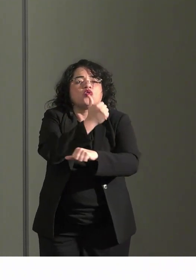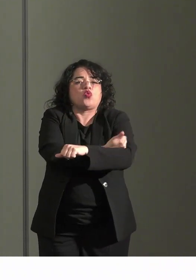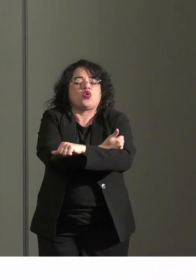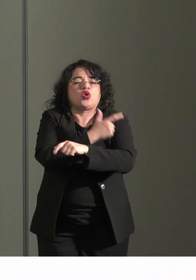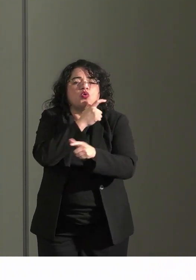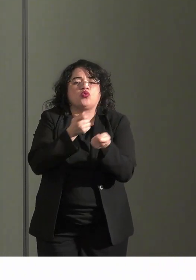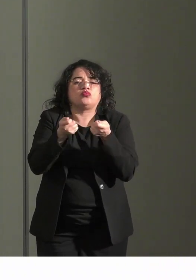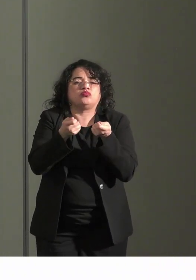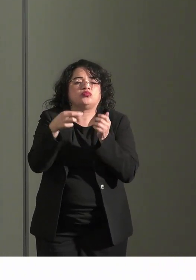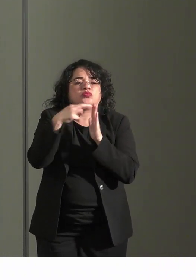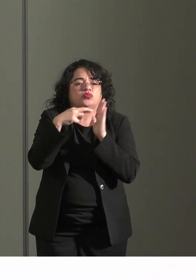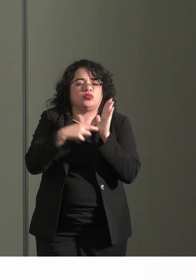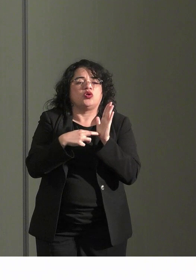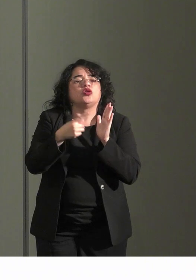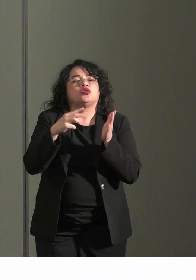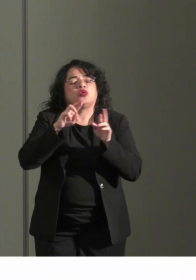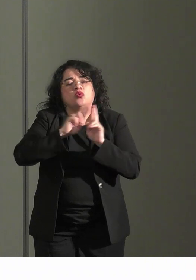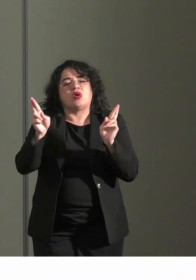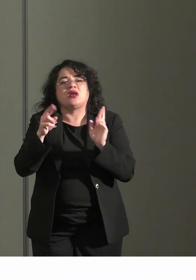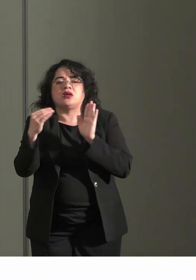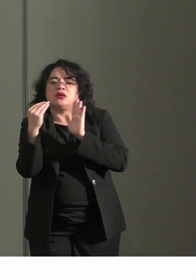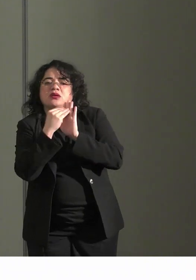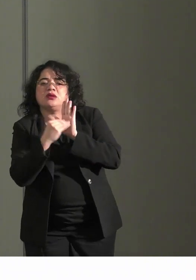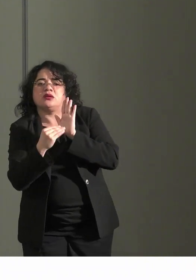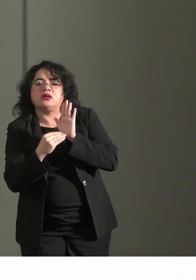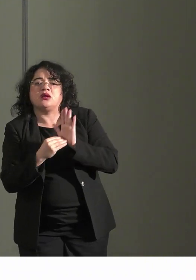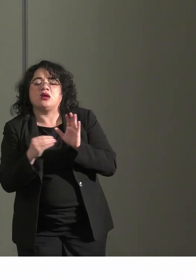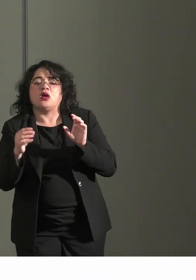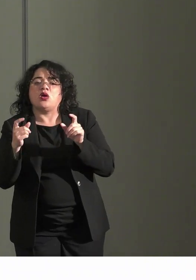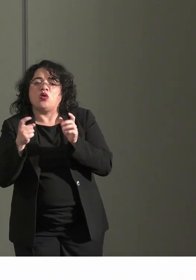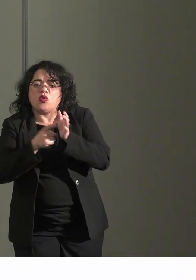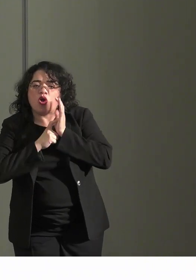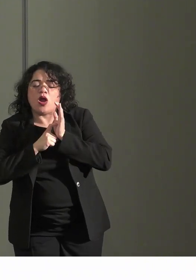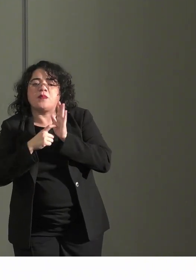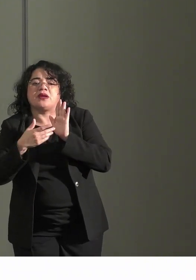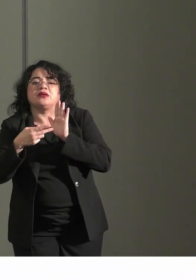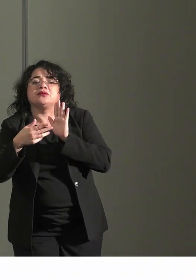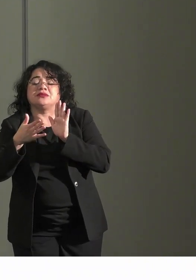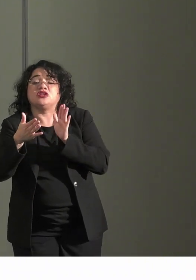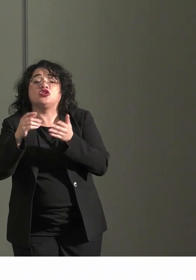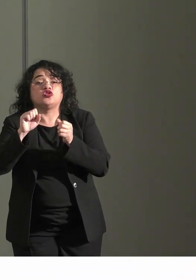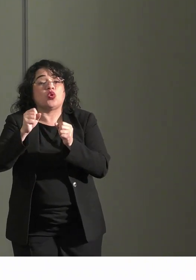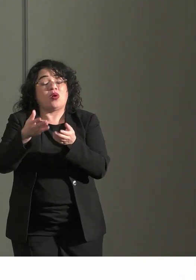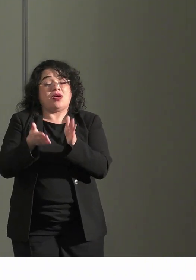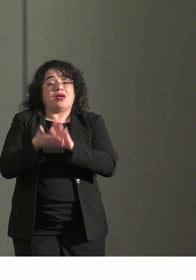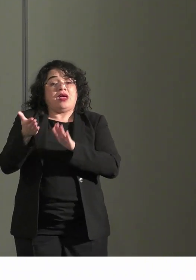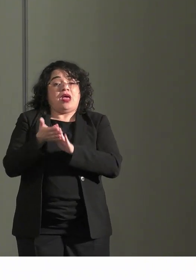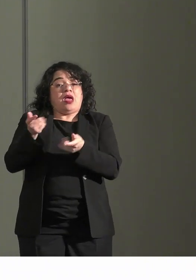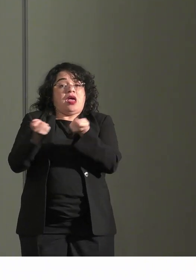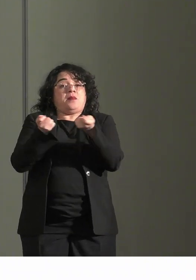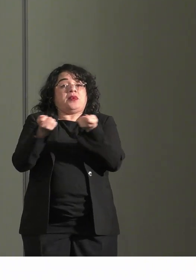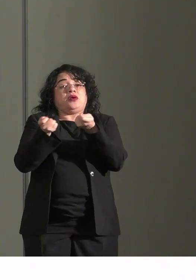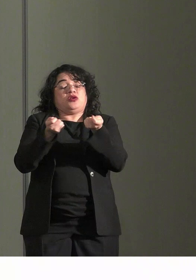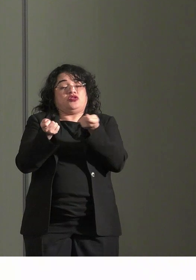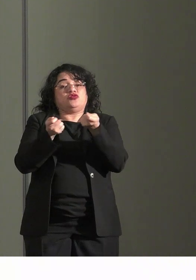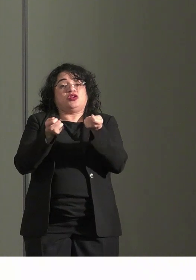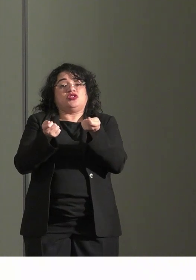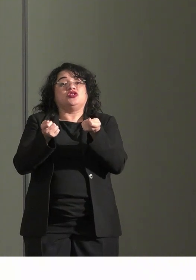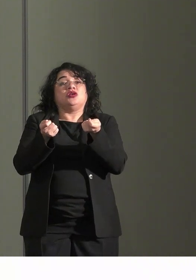documentation and sort certification requirements. Administration of It putting aside the substantive